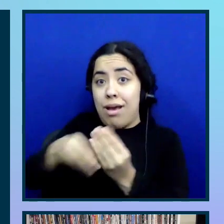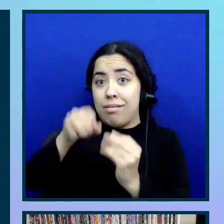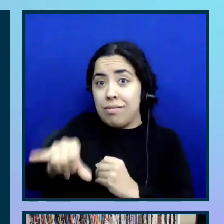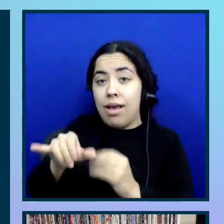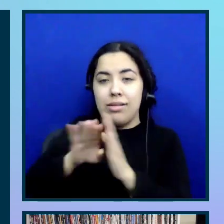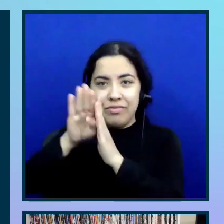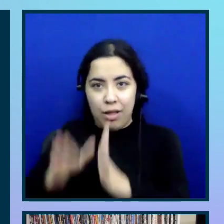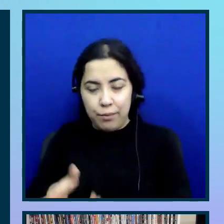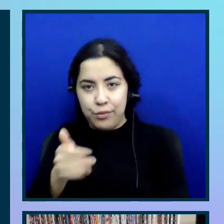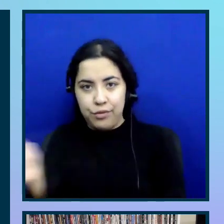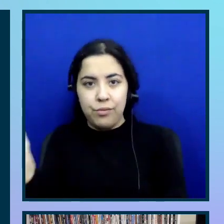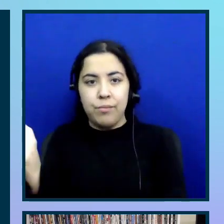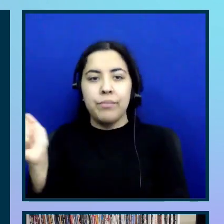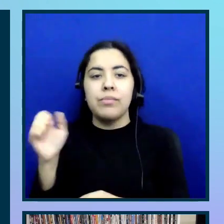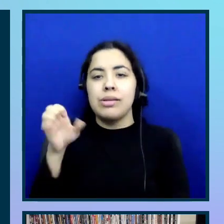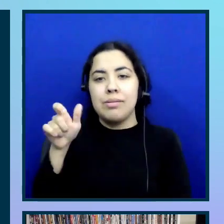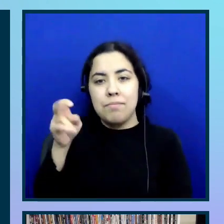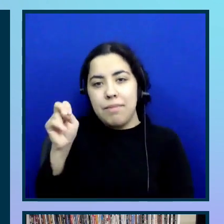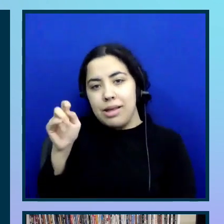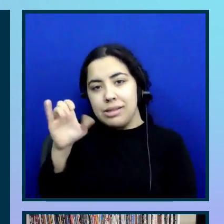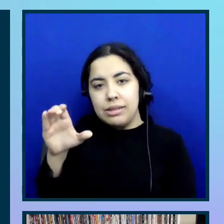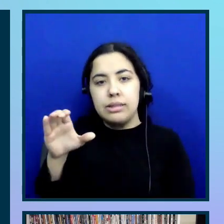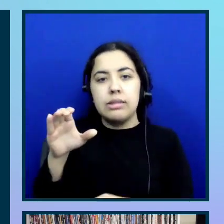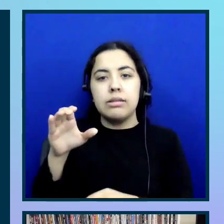So semantics are made up of the element's role, name and state.